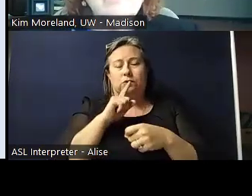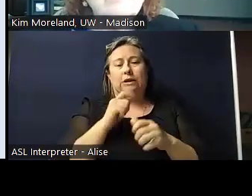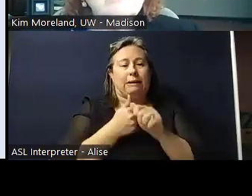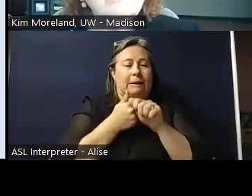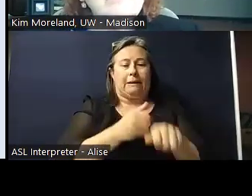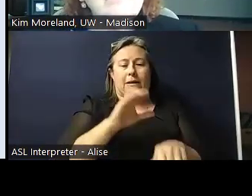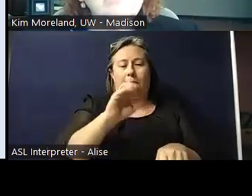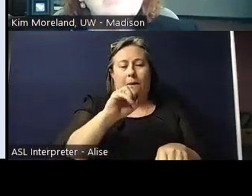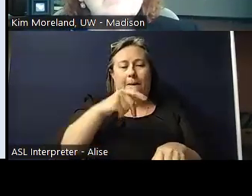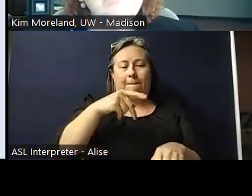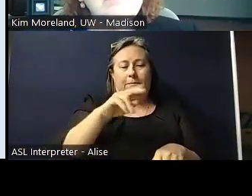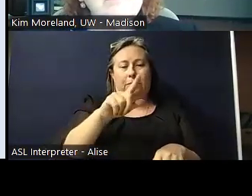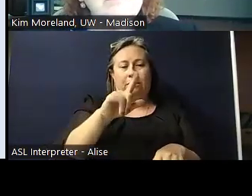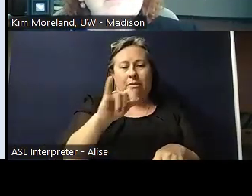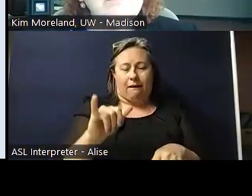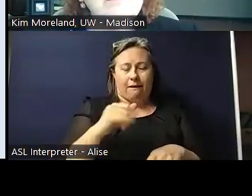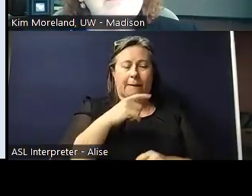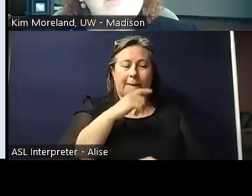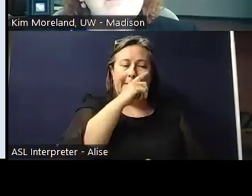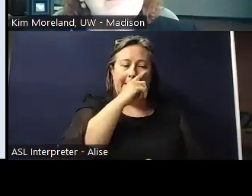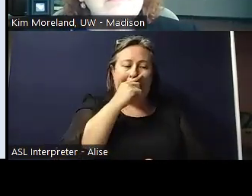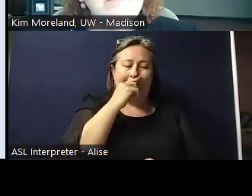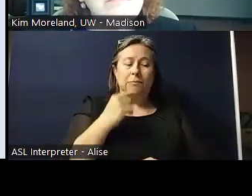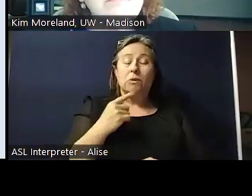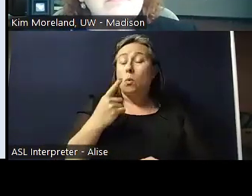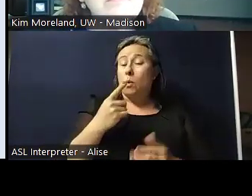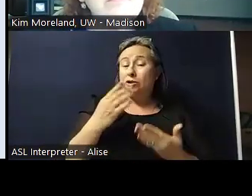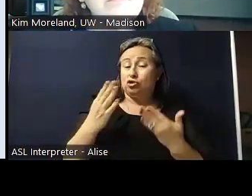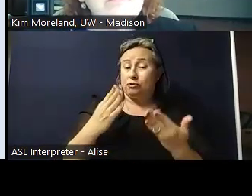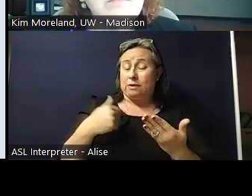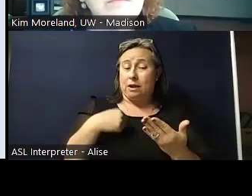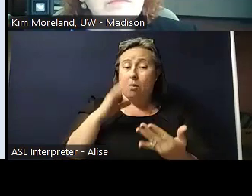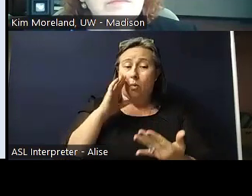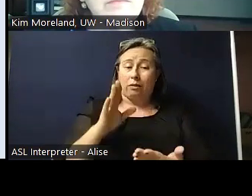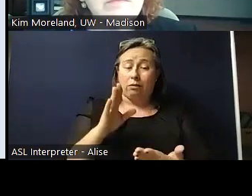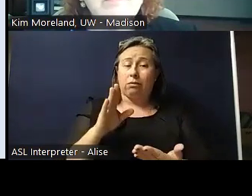There is a service, well, may refer back again to the Federal Demonstration Partnership.